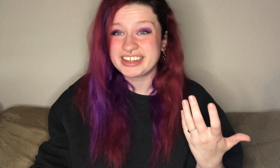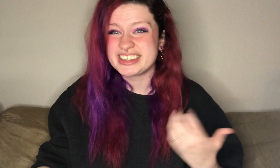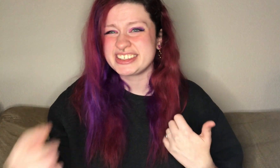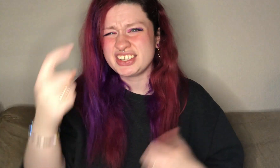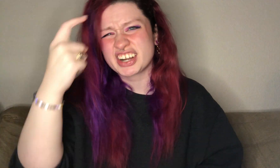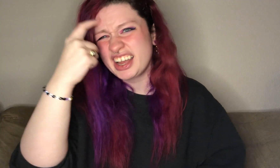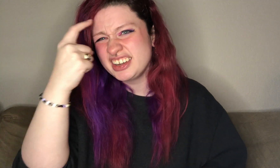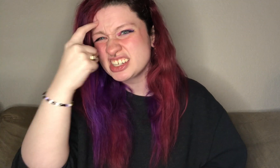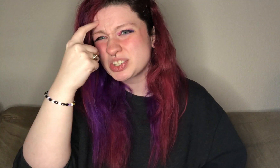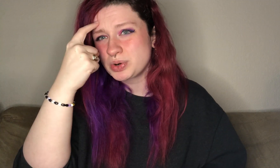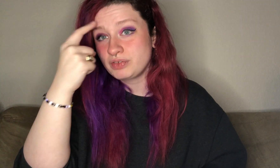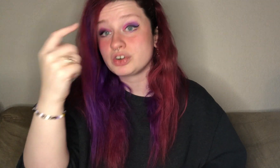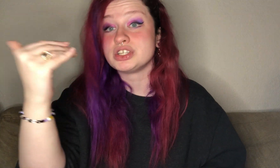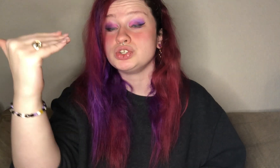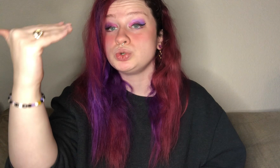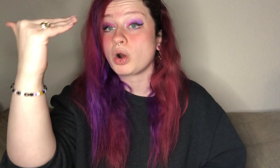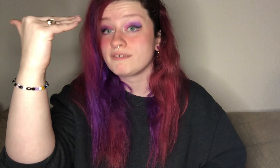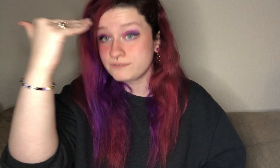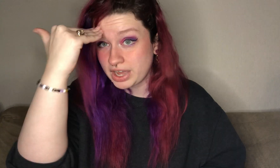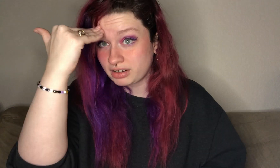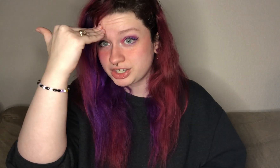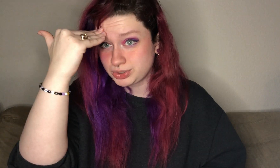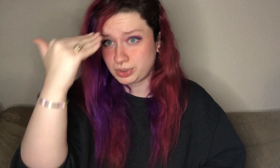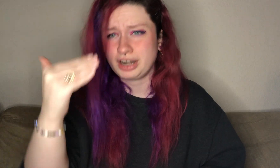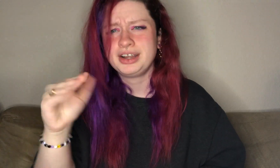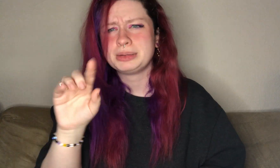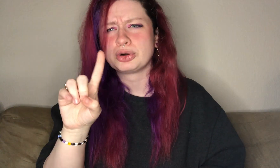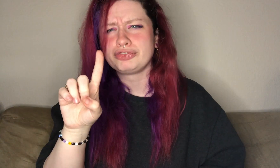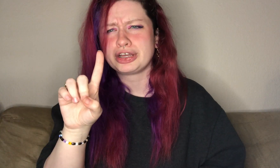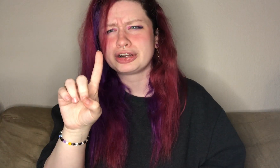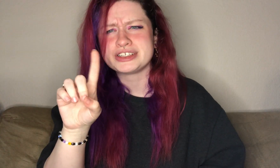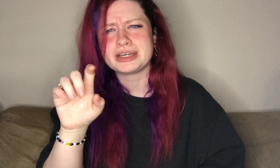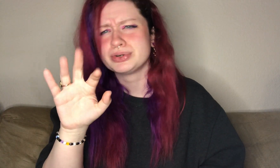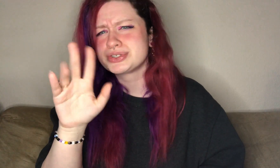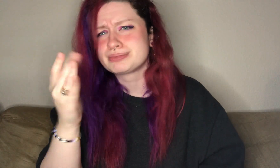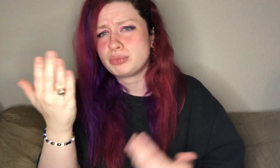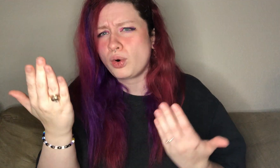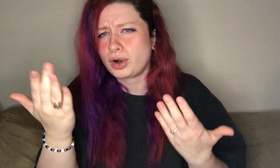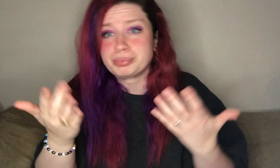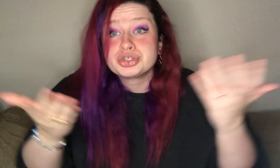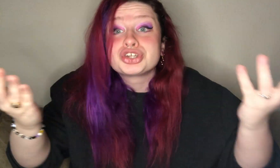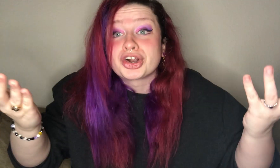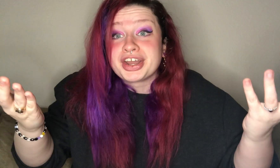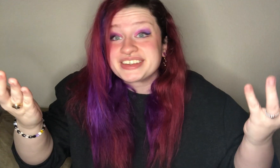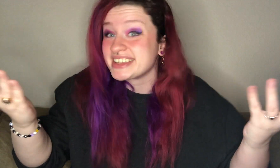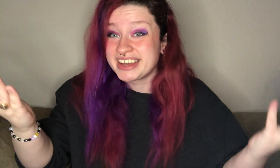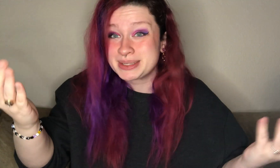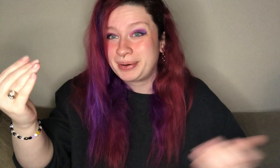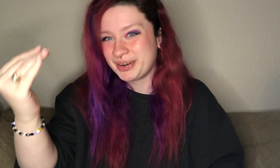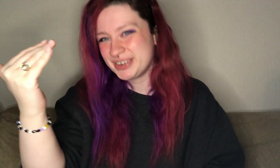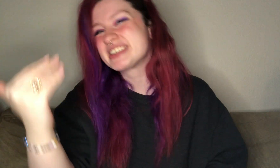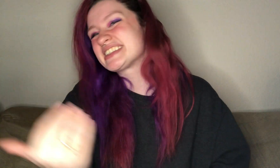is you're kind of sure versus you are very sure more fingers equals more "sureness" i suppose